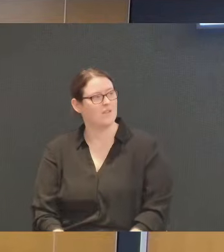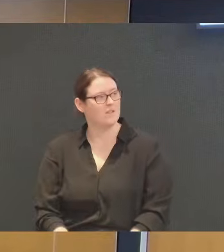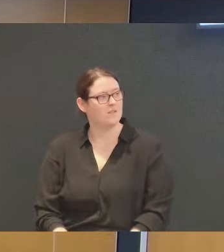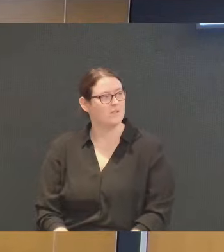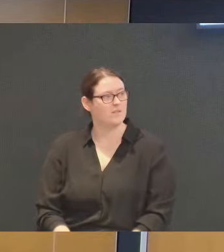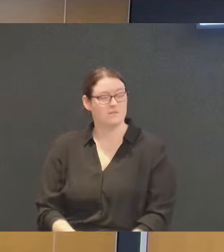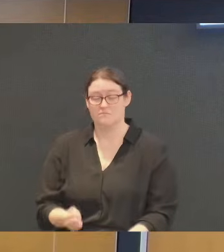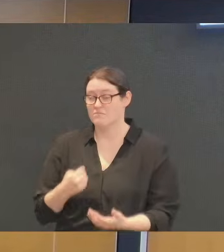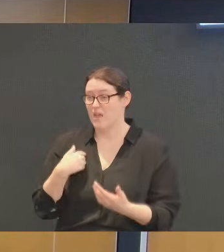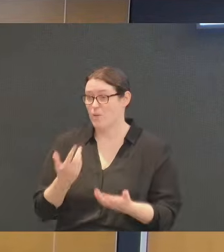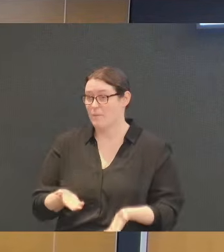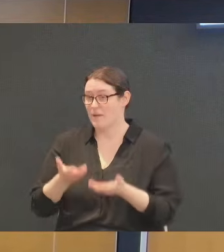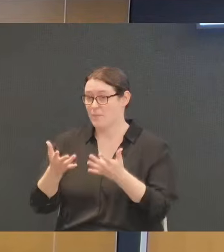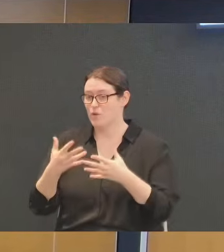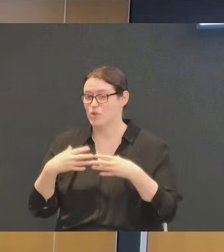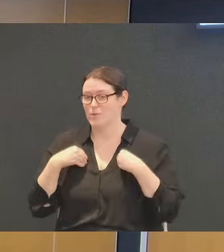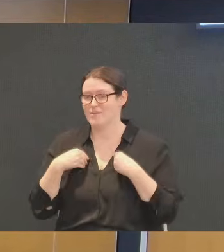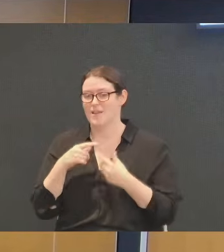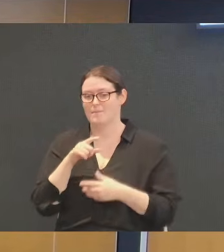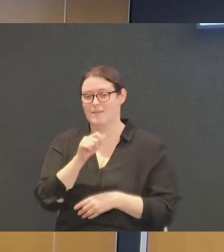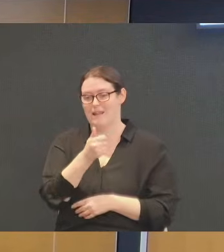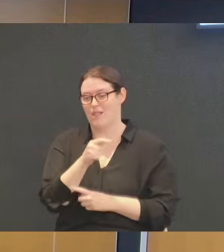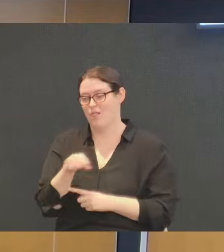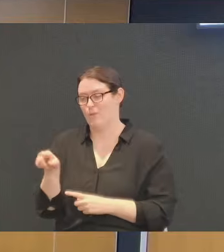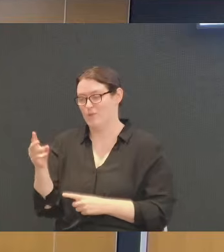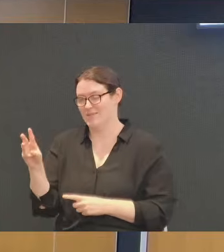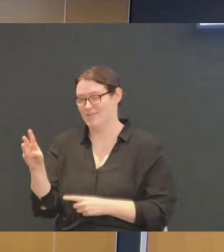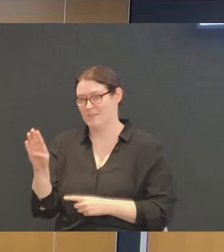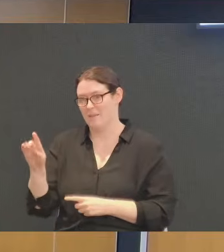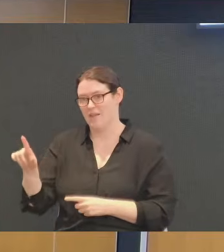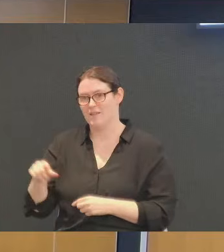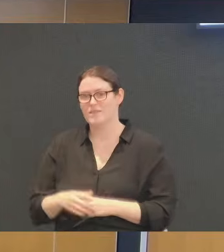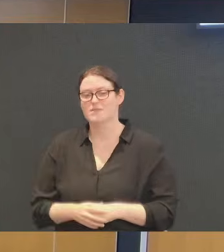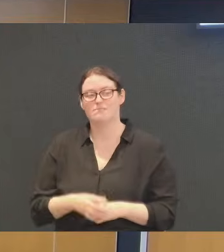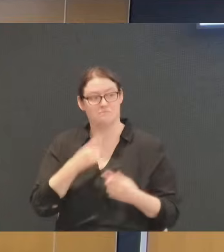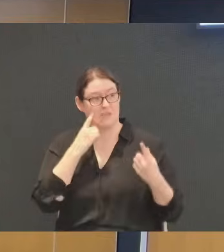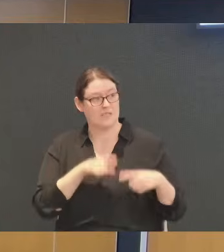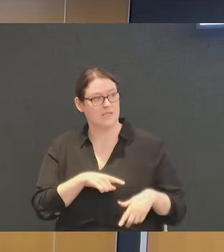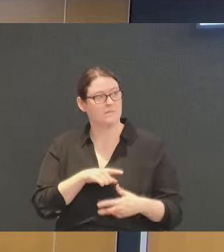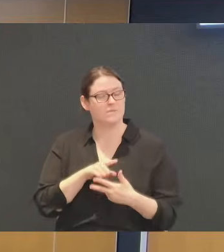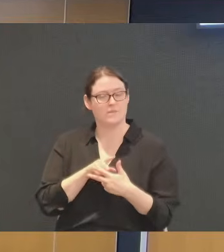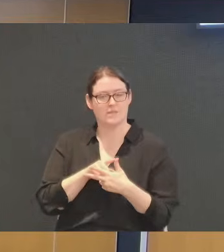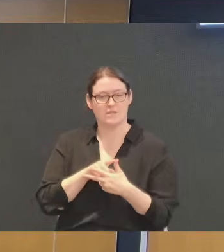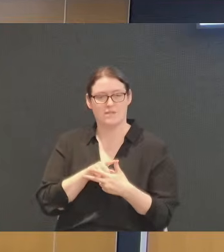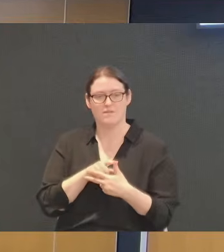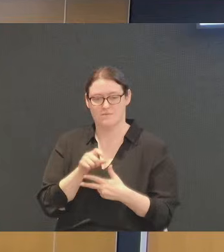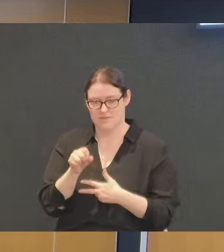like to make a motion to adopt items 10 through 16. Second. Commissioner Summerow Dumas. Yes.